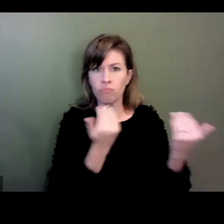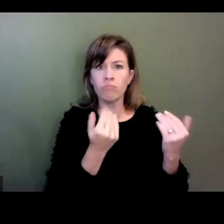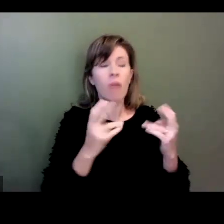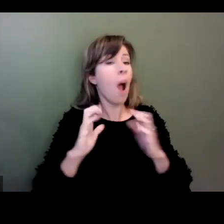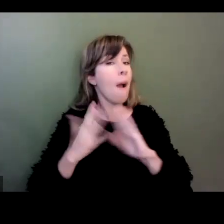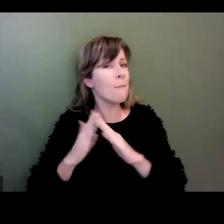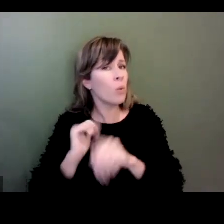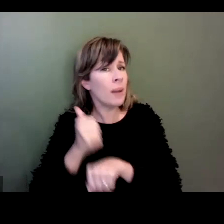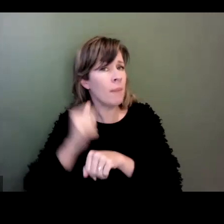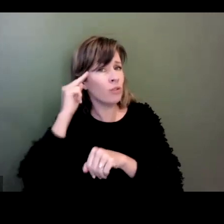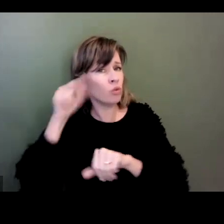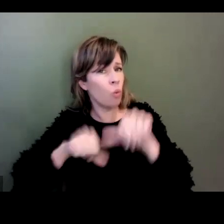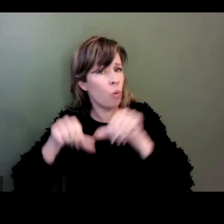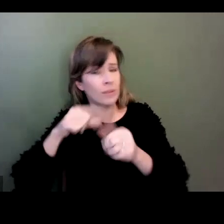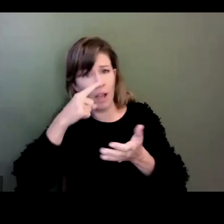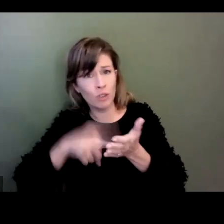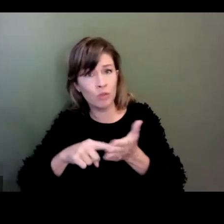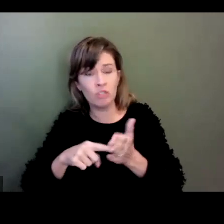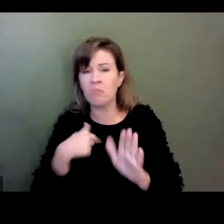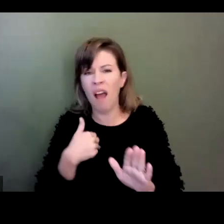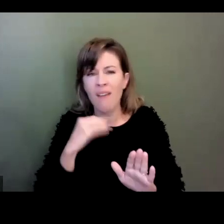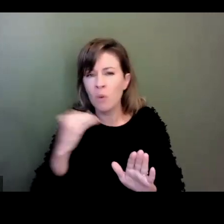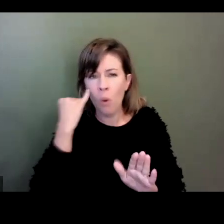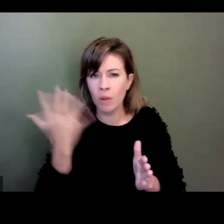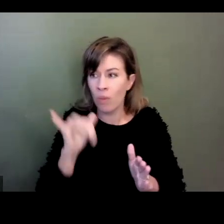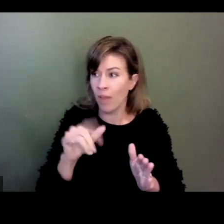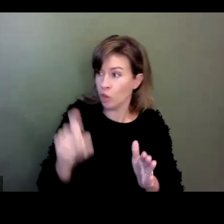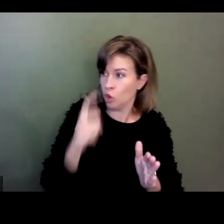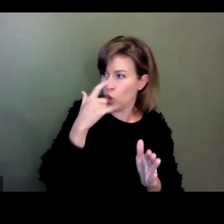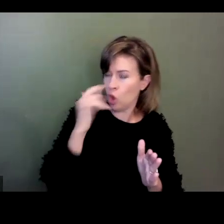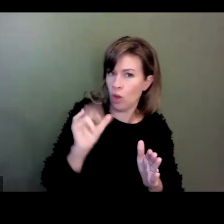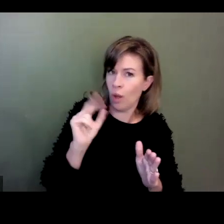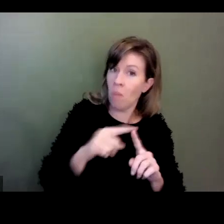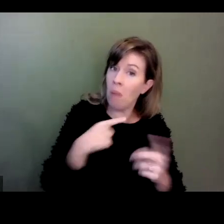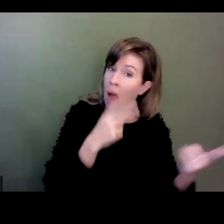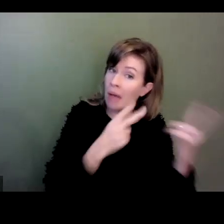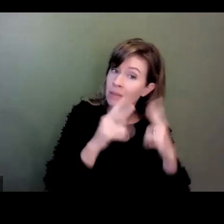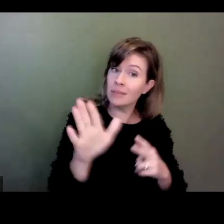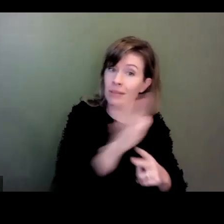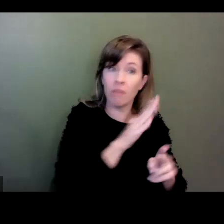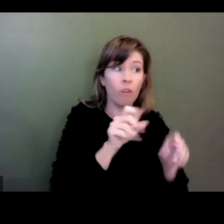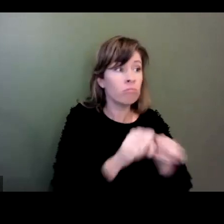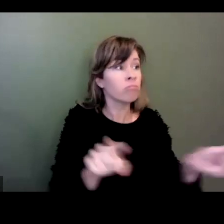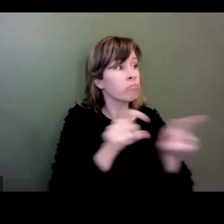no idea what that's supposed to look like. But I see the